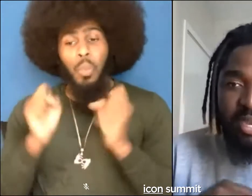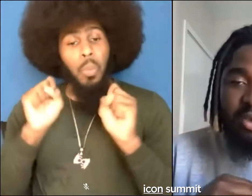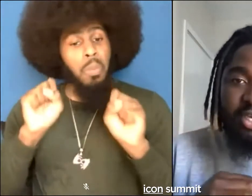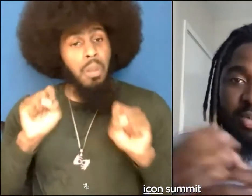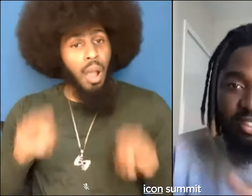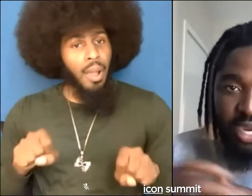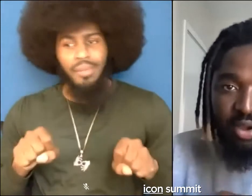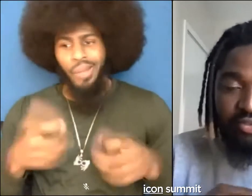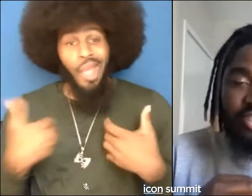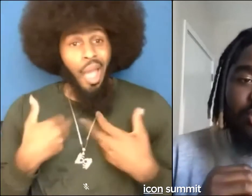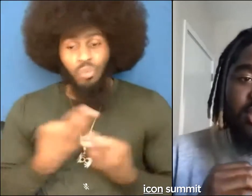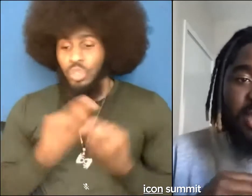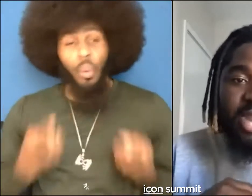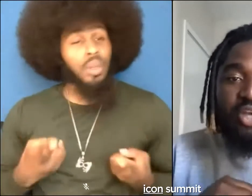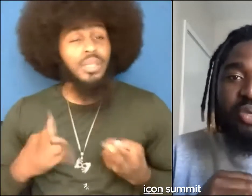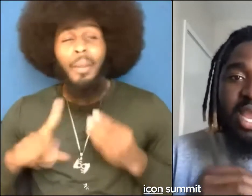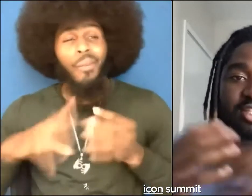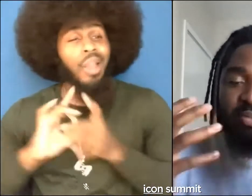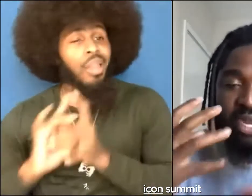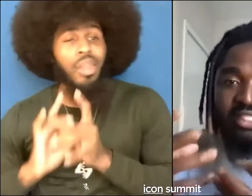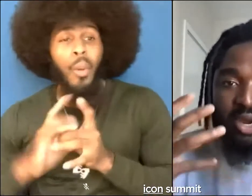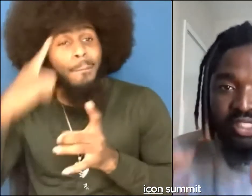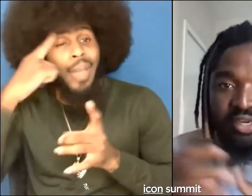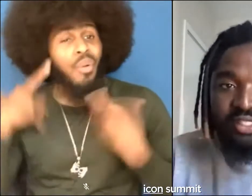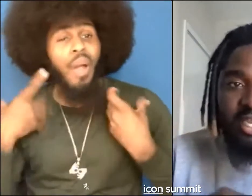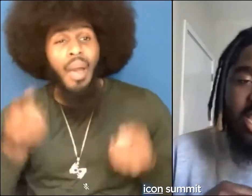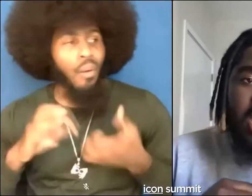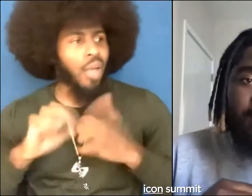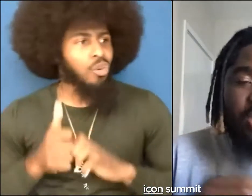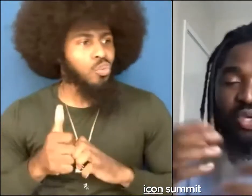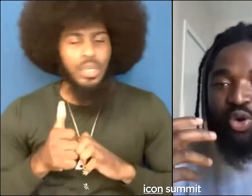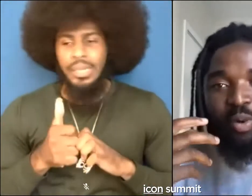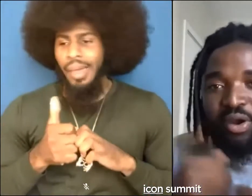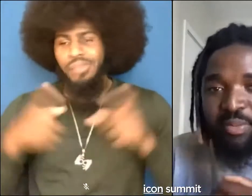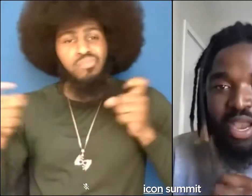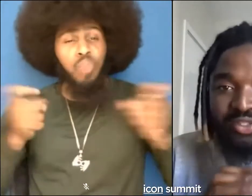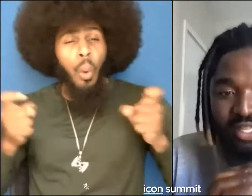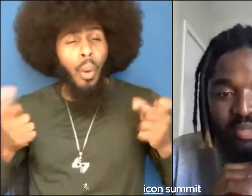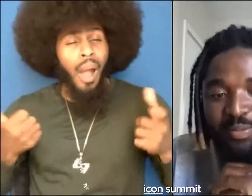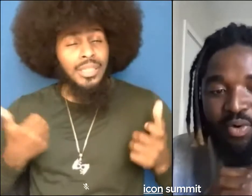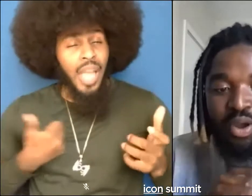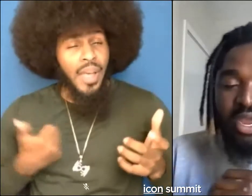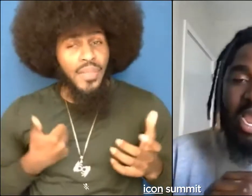about mental health, resources about how do we actually manage ourselves. How do we know about our impact on other people?